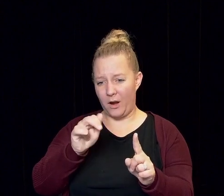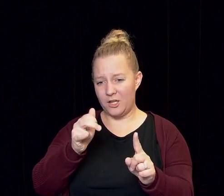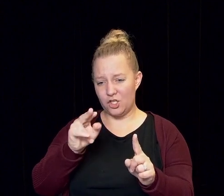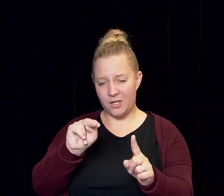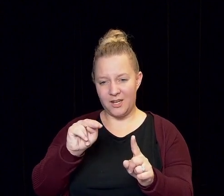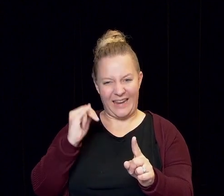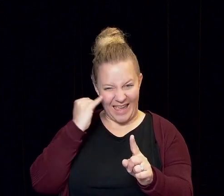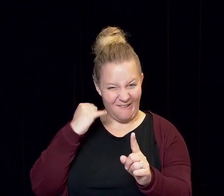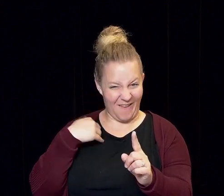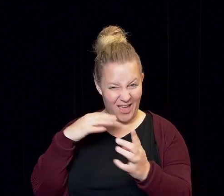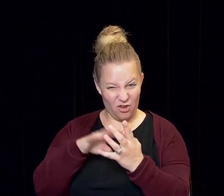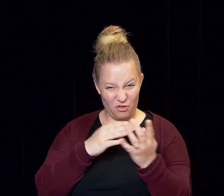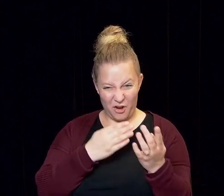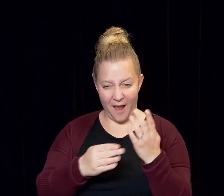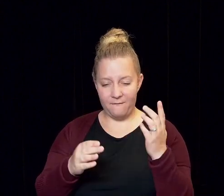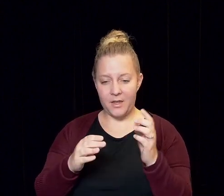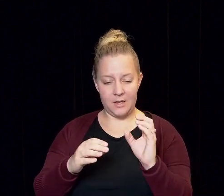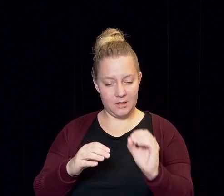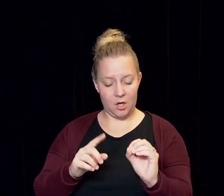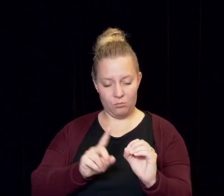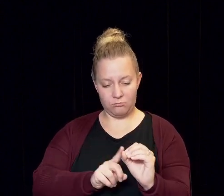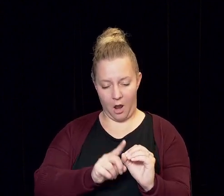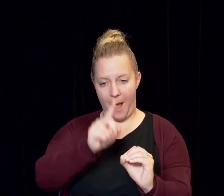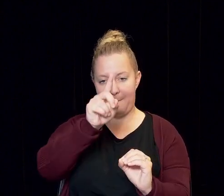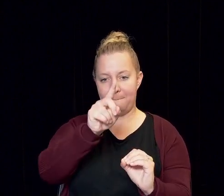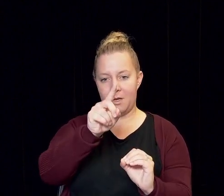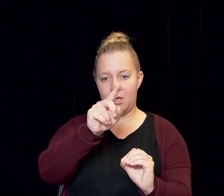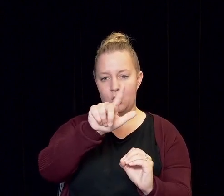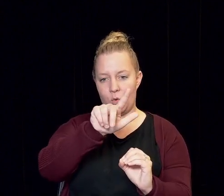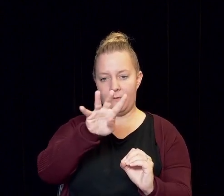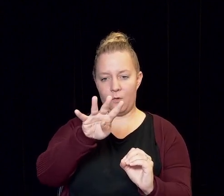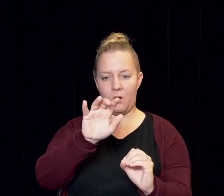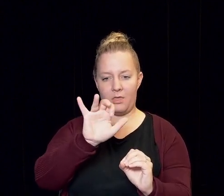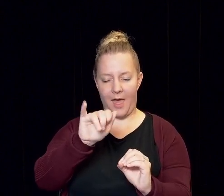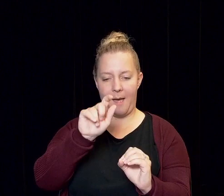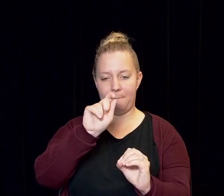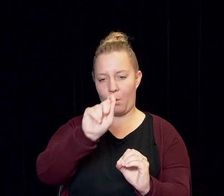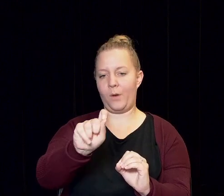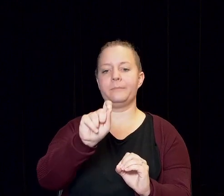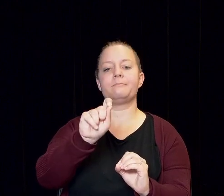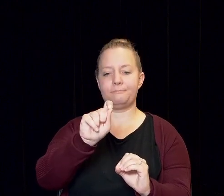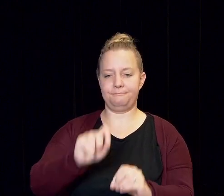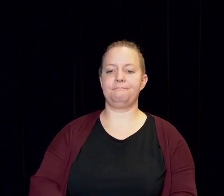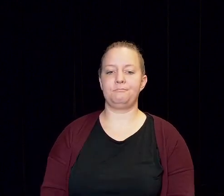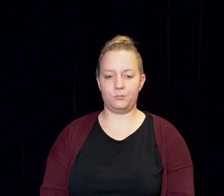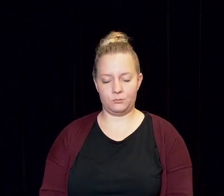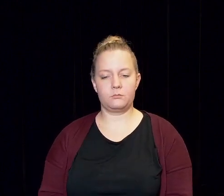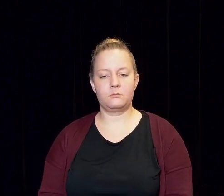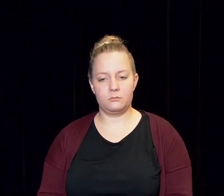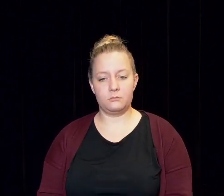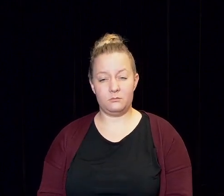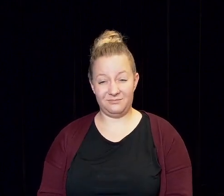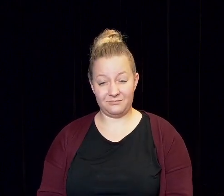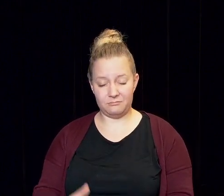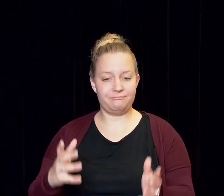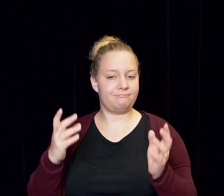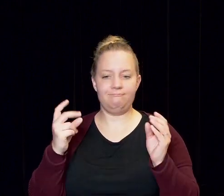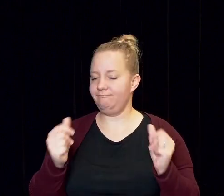from 0, go up to where the 24 is then my point would land right here. So right away, I know that my graph